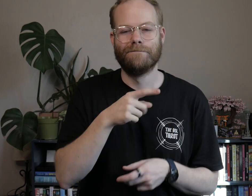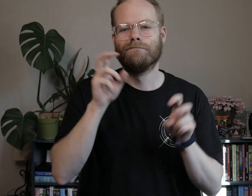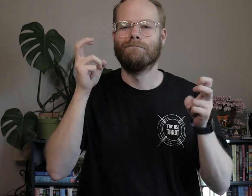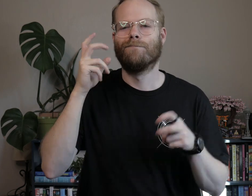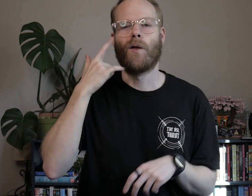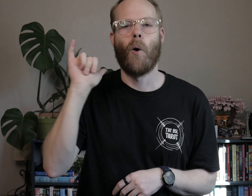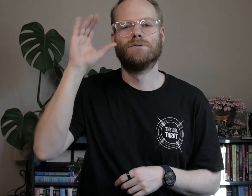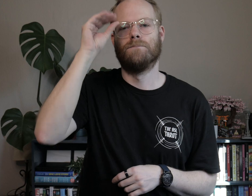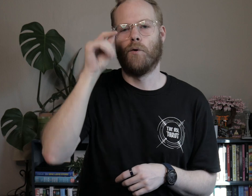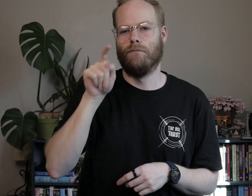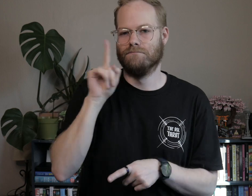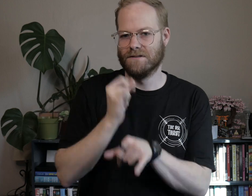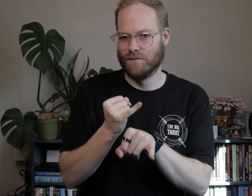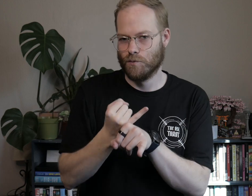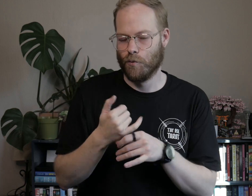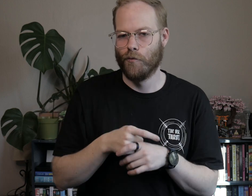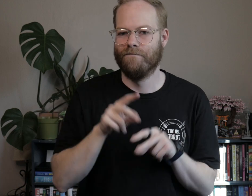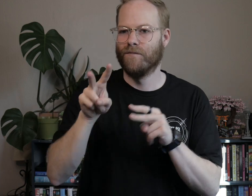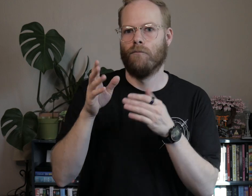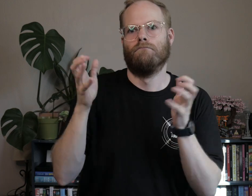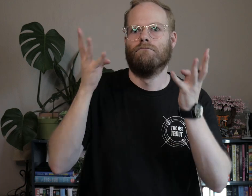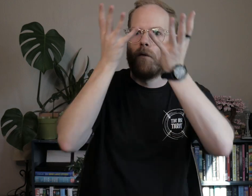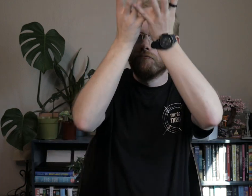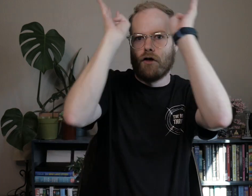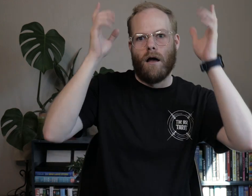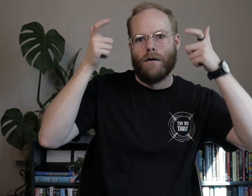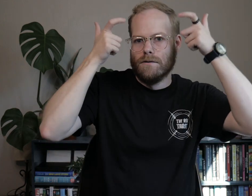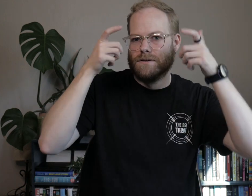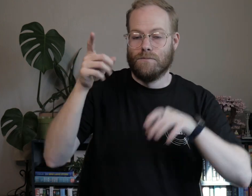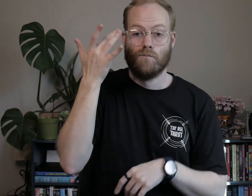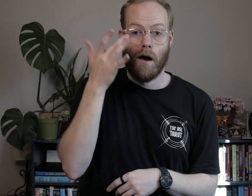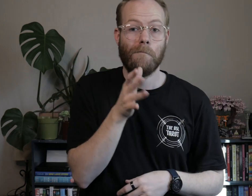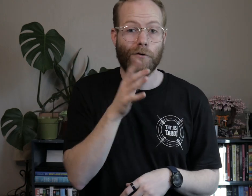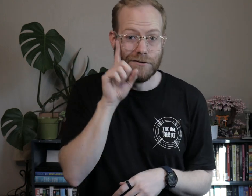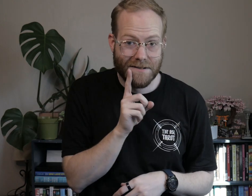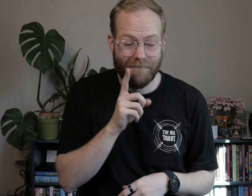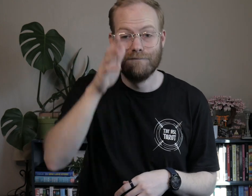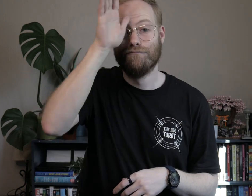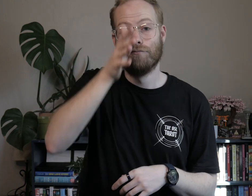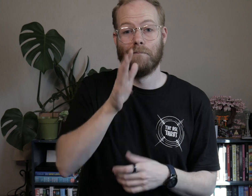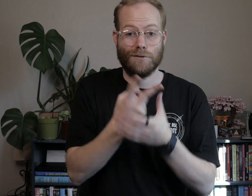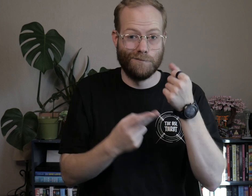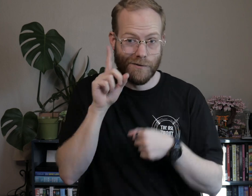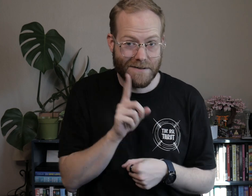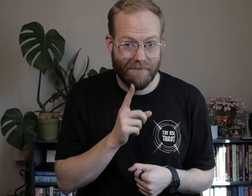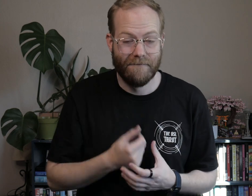He’s the “golden boy” at the deaf school, viewed as nearly royalty because his mother is deaf, and his grandparents are both deaf.